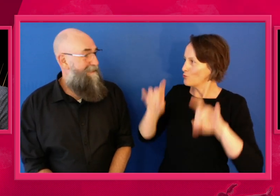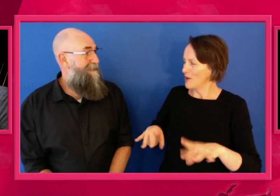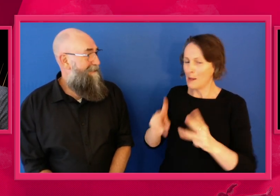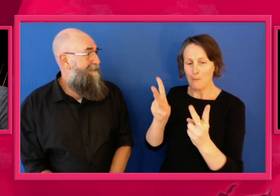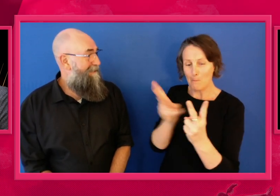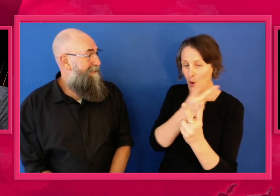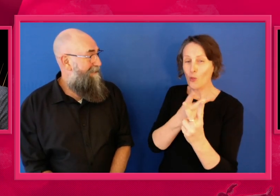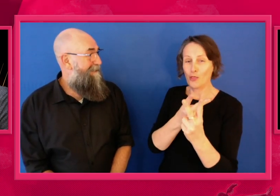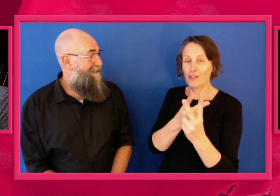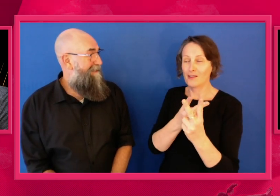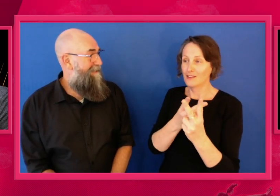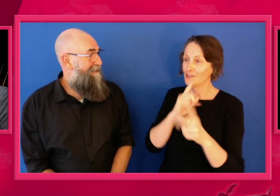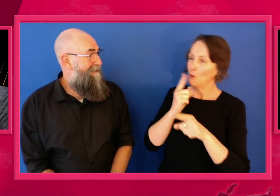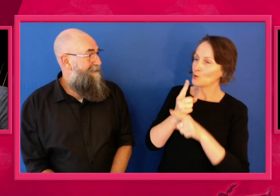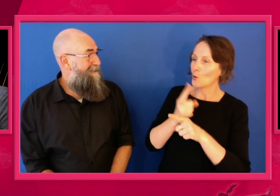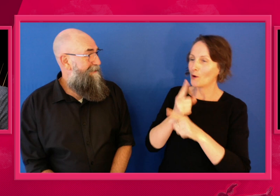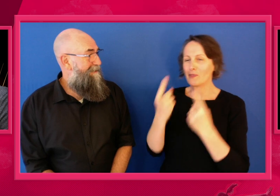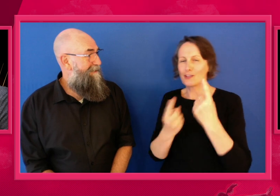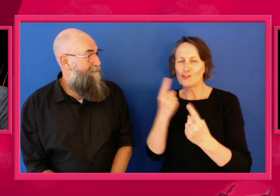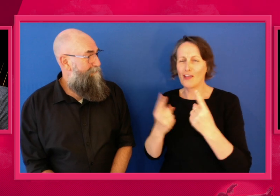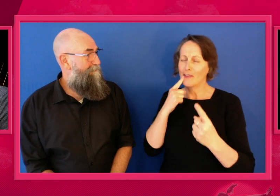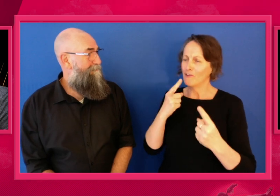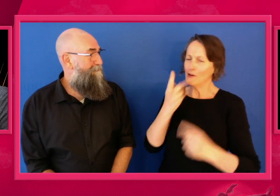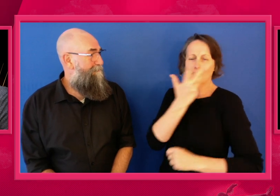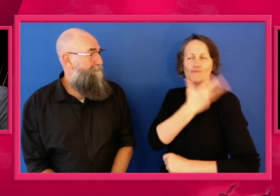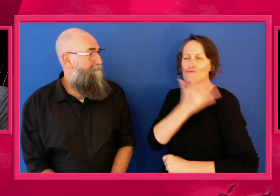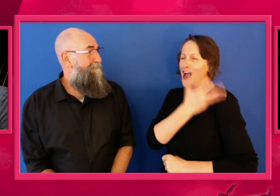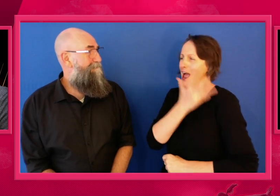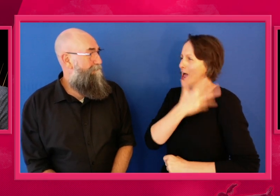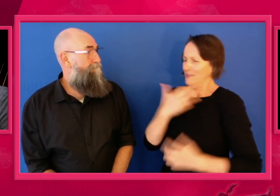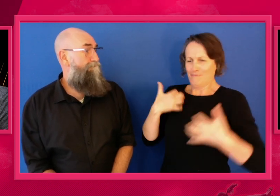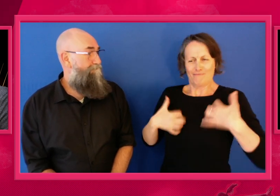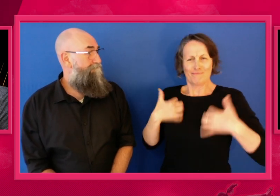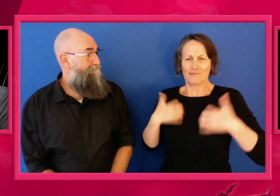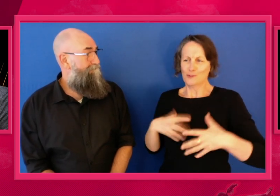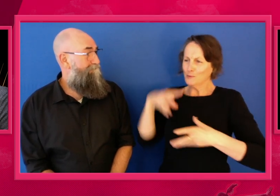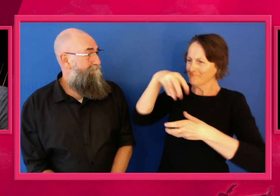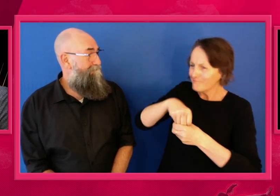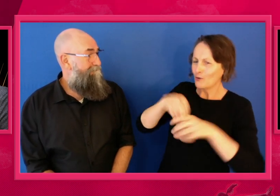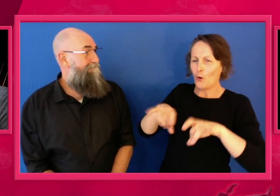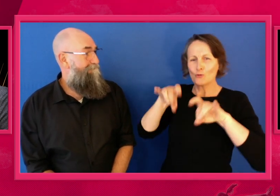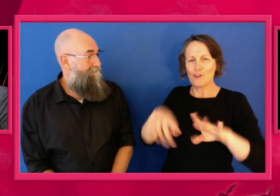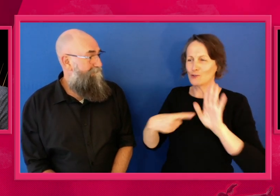each other after their performances. They are so genuinely excited to represent Australia